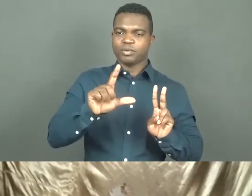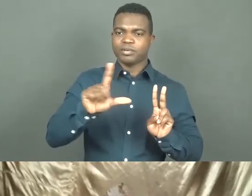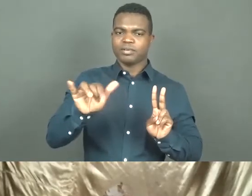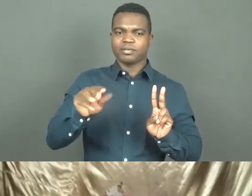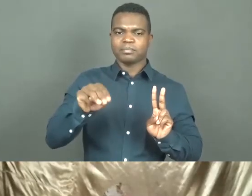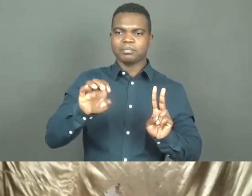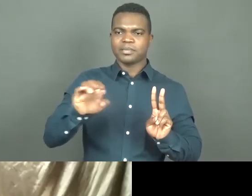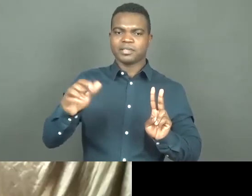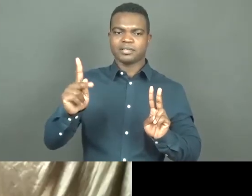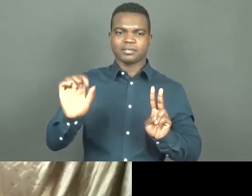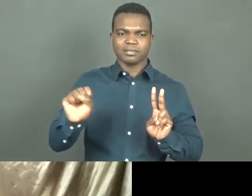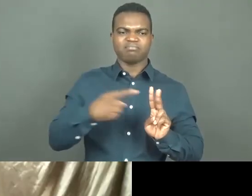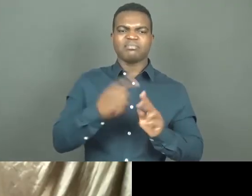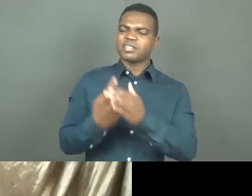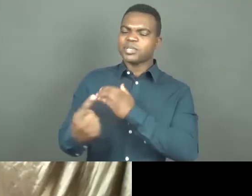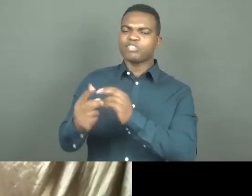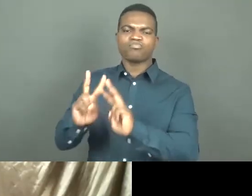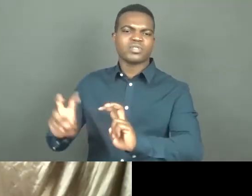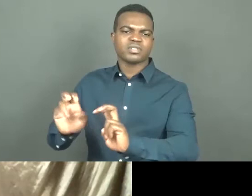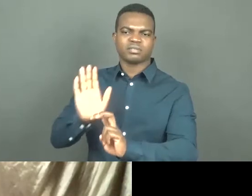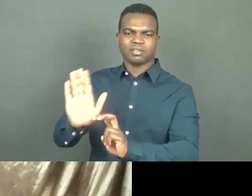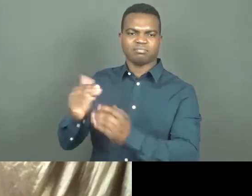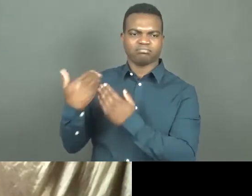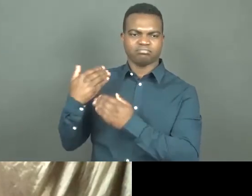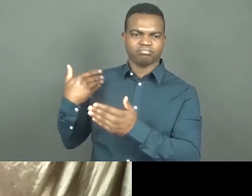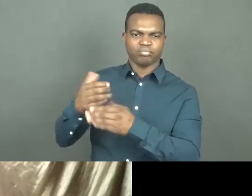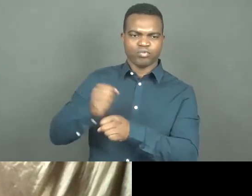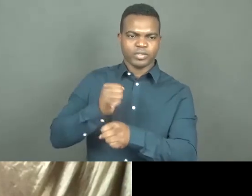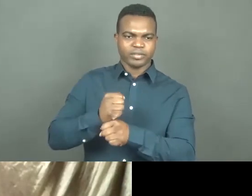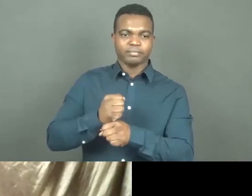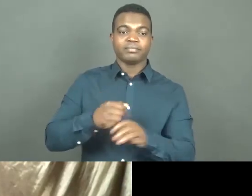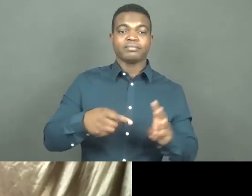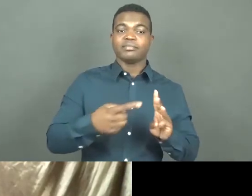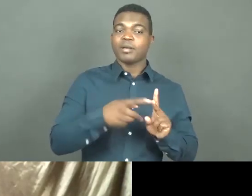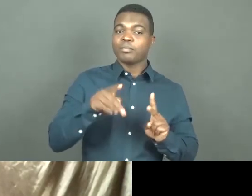keep ourselves on for the moment. Laisa, we would like to start with you first.